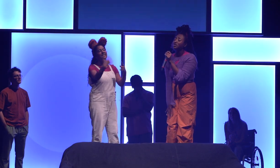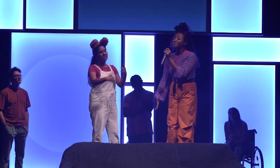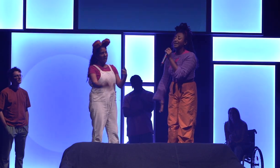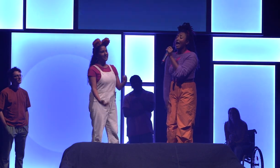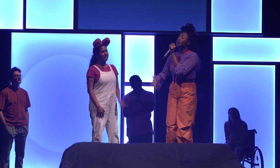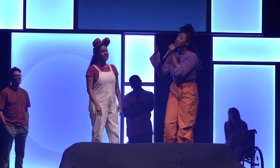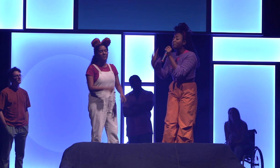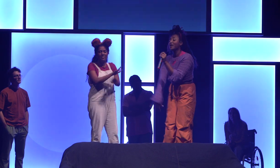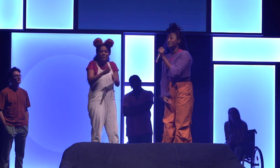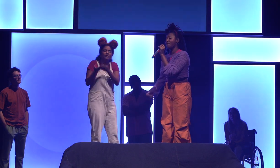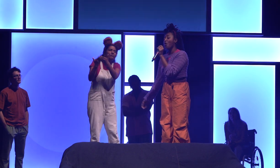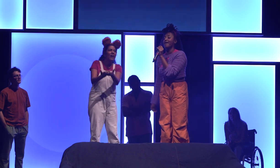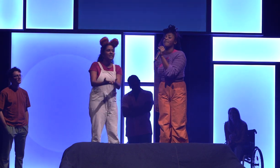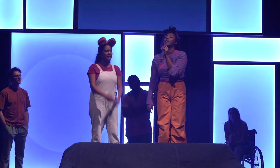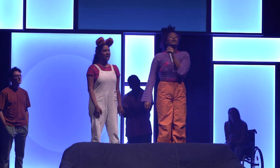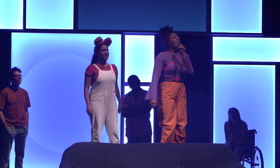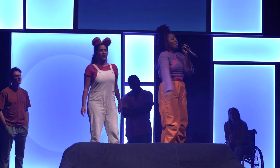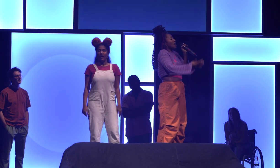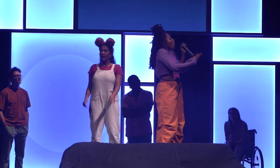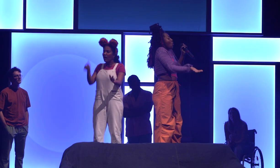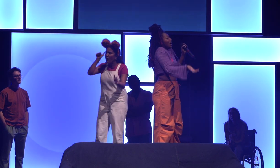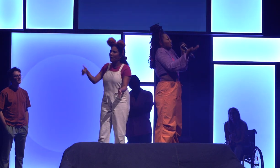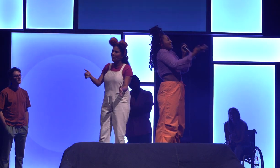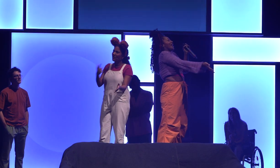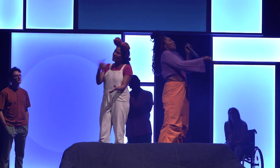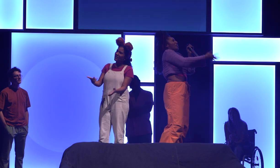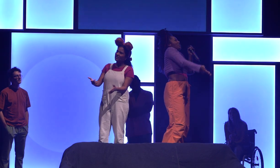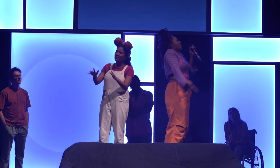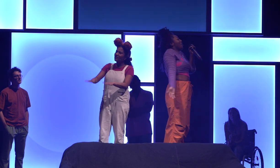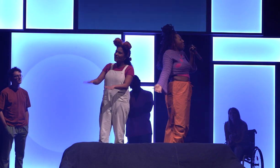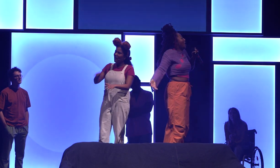money and it was a present for him.' I know, I just said I'll get you another